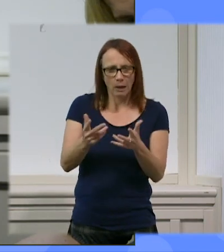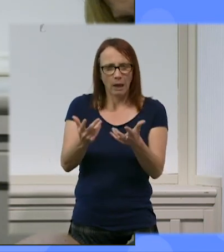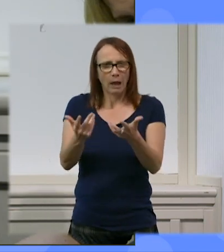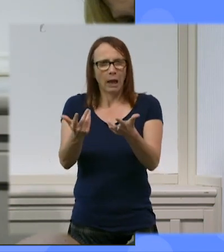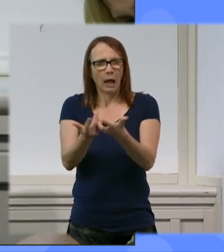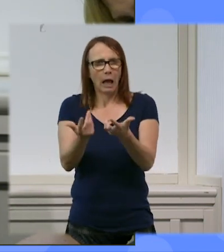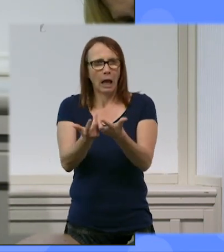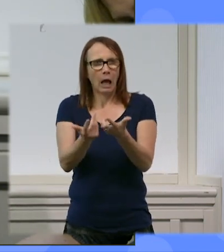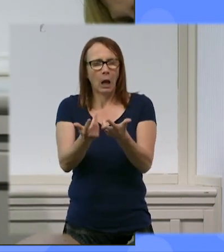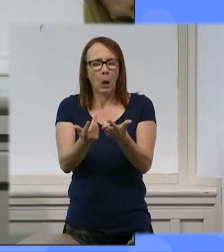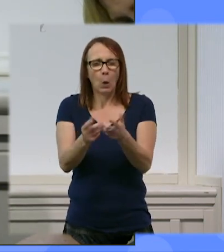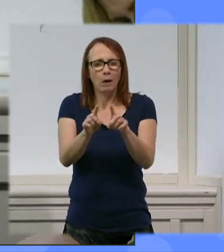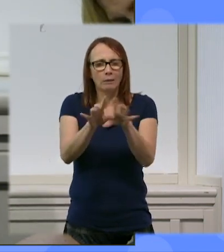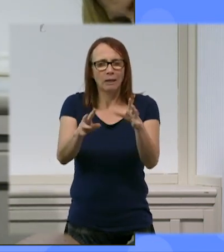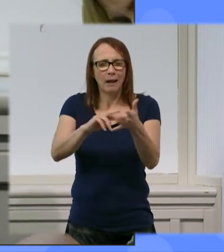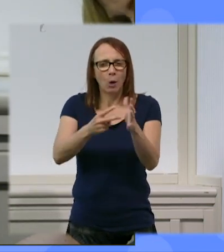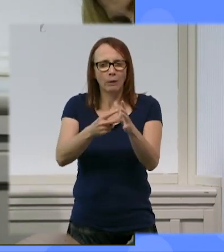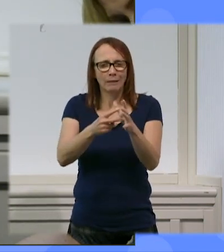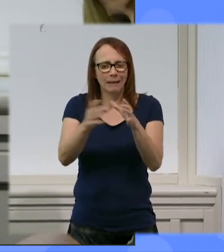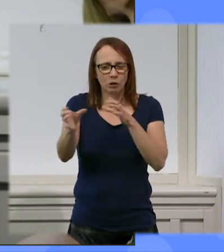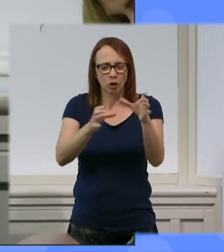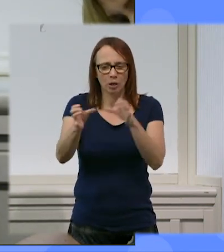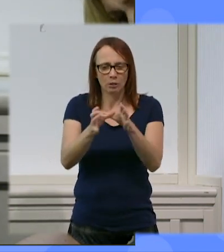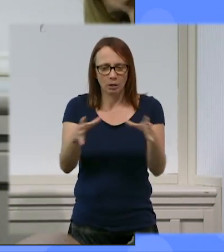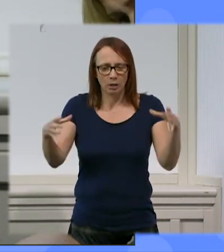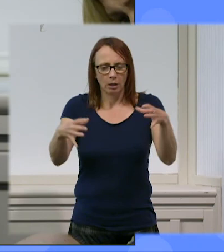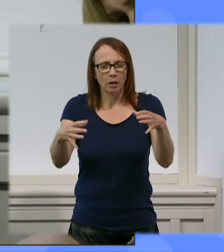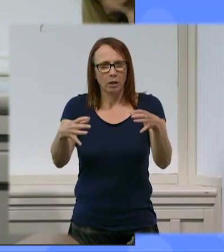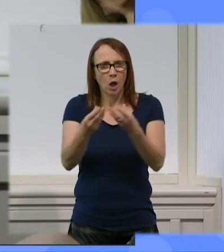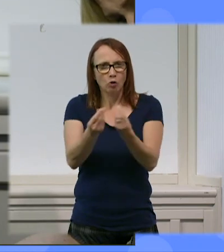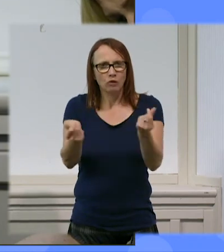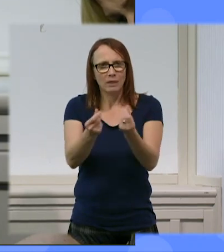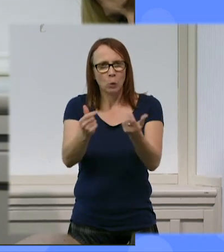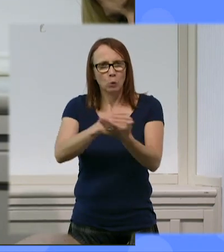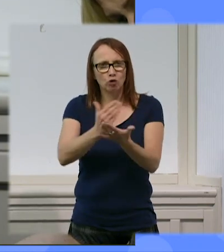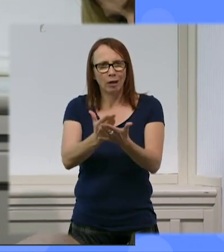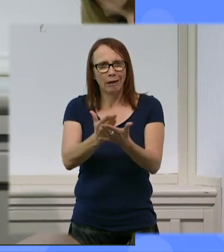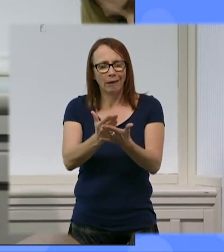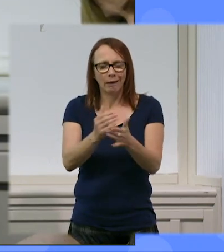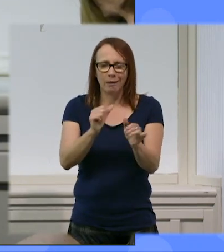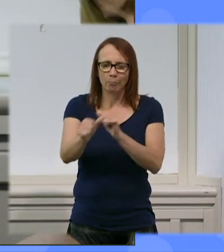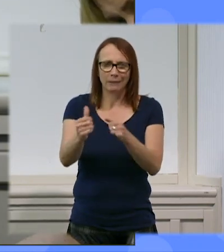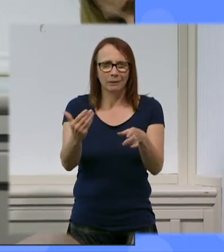organizations together to your point about how do they share resources how do they share best practice how do you think about the environmental impact